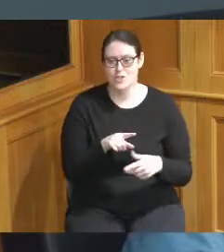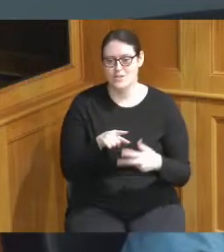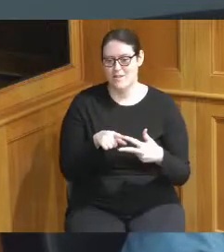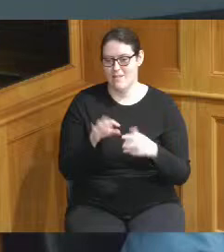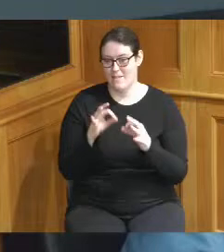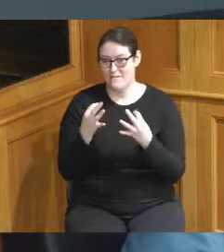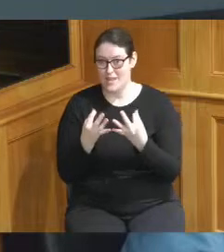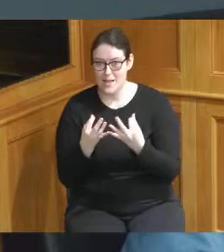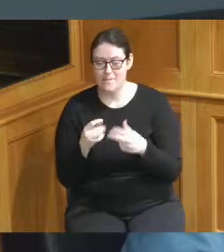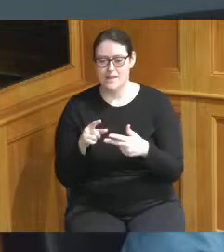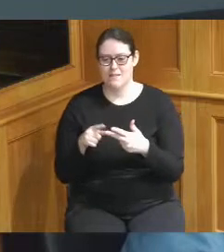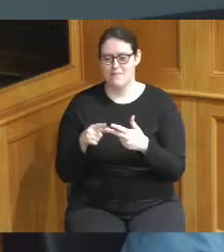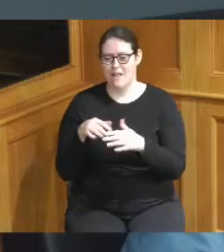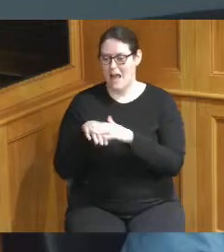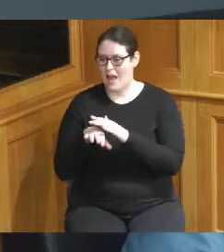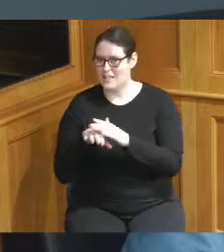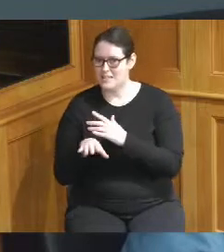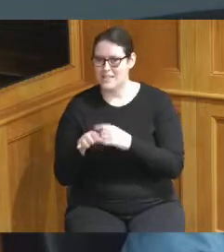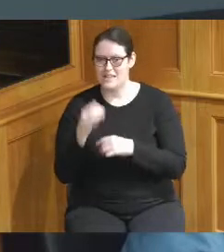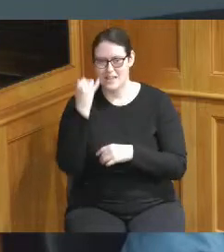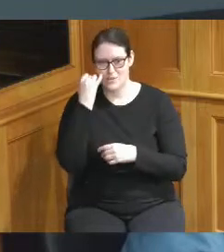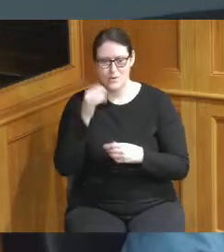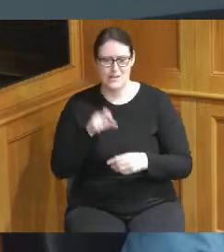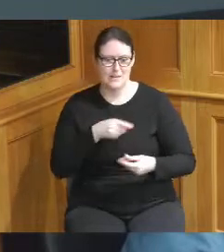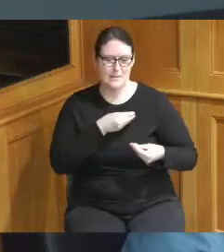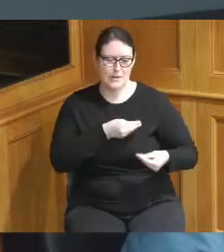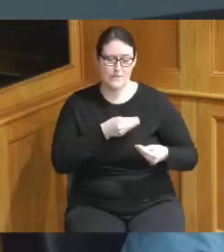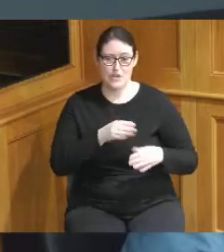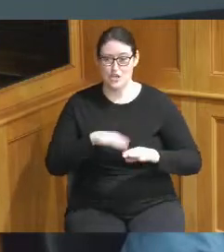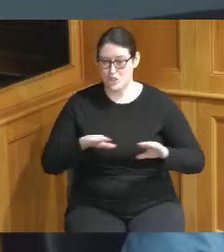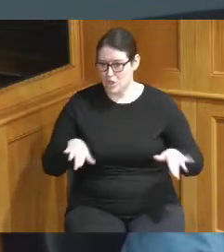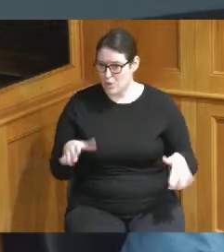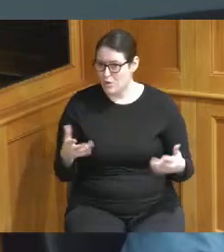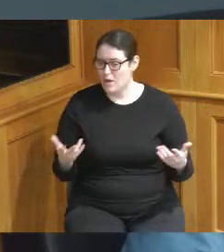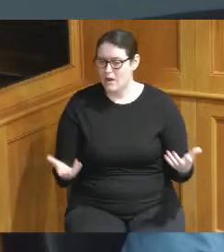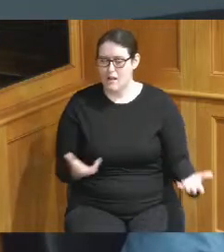wheelchairs and they say oh you got to go all the way around there but you only could get a parking